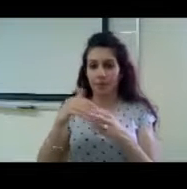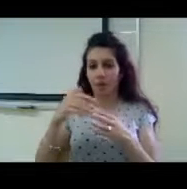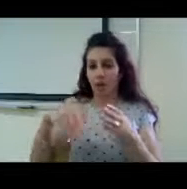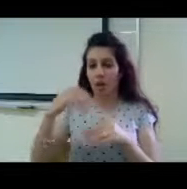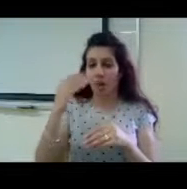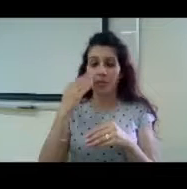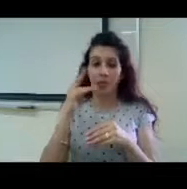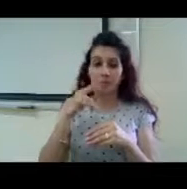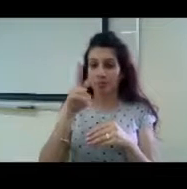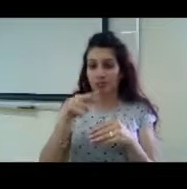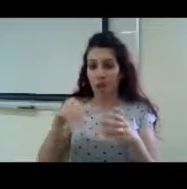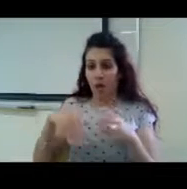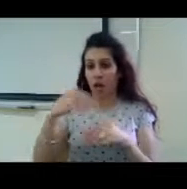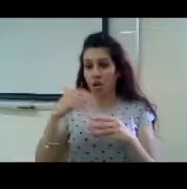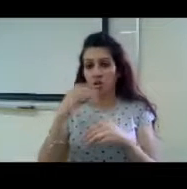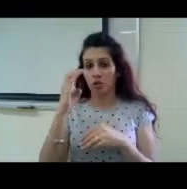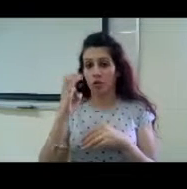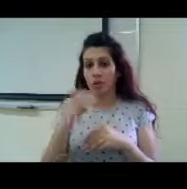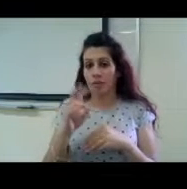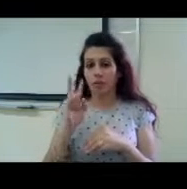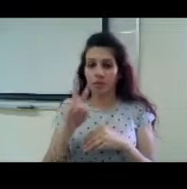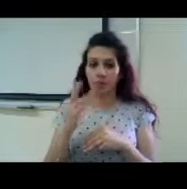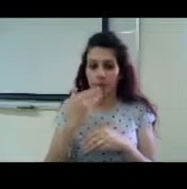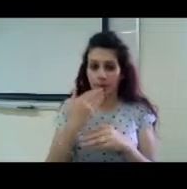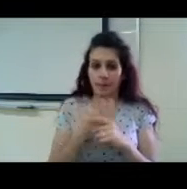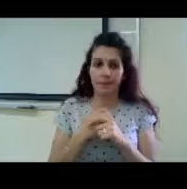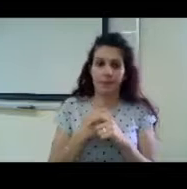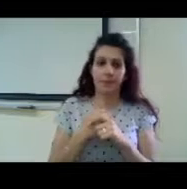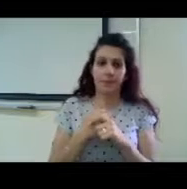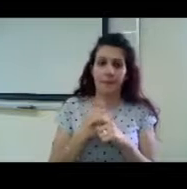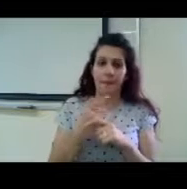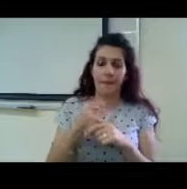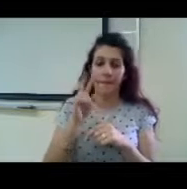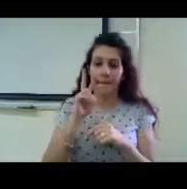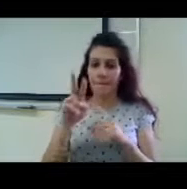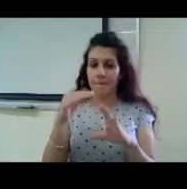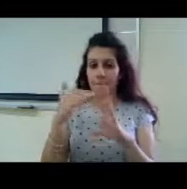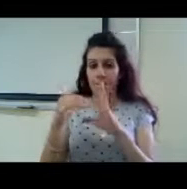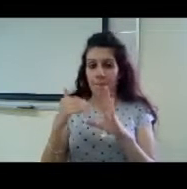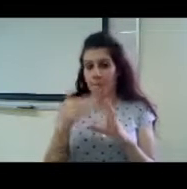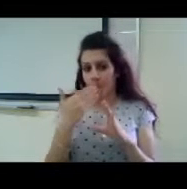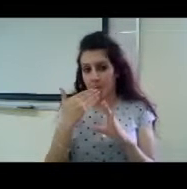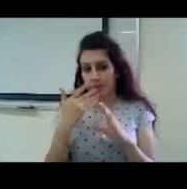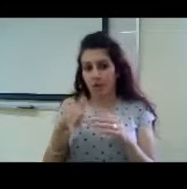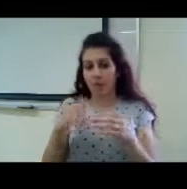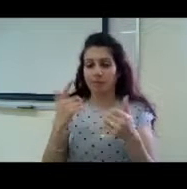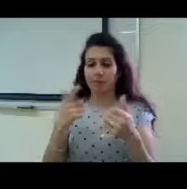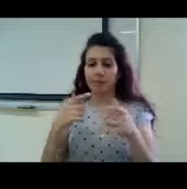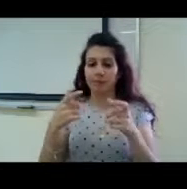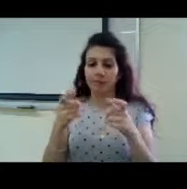when I was looking through the 10 year strategy for inclusive education by the